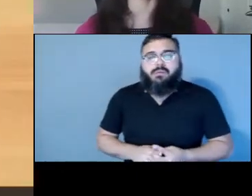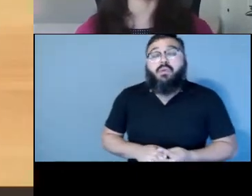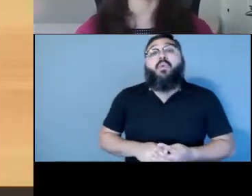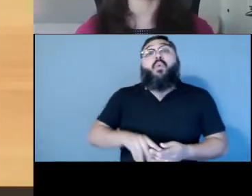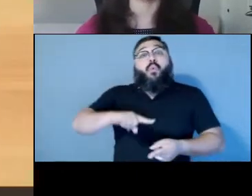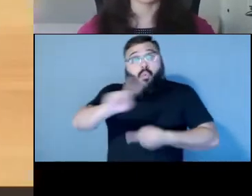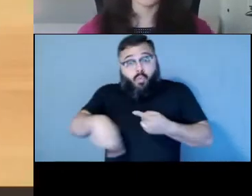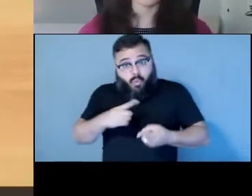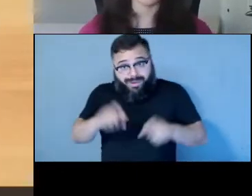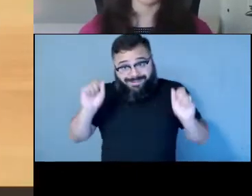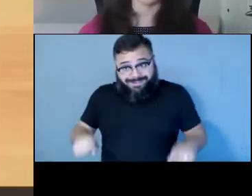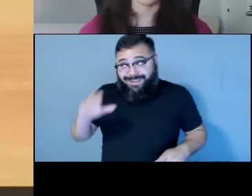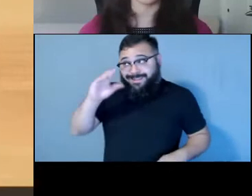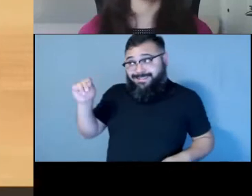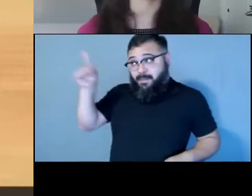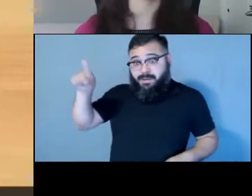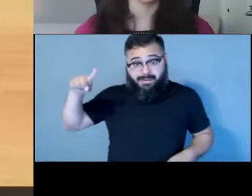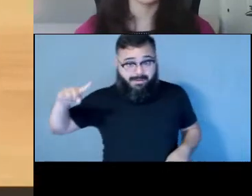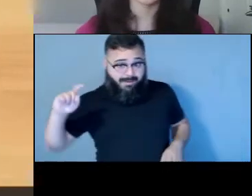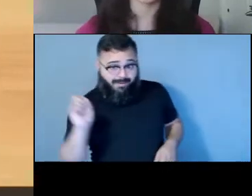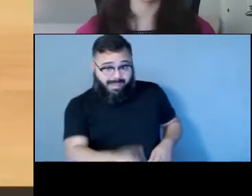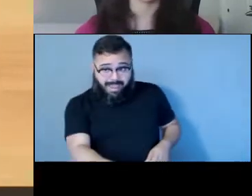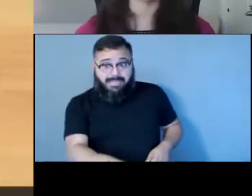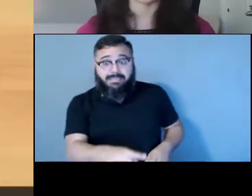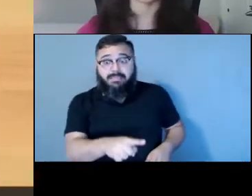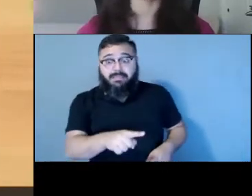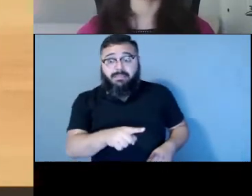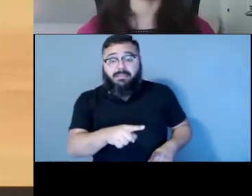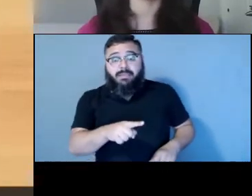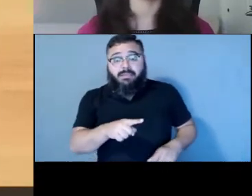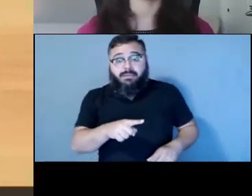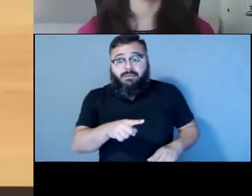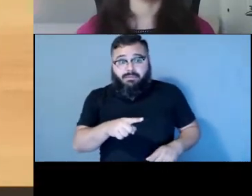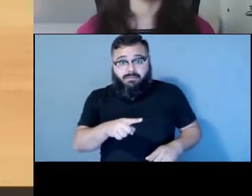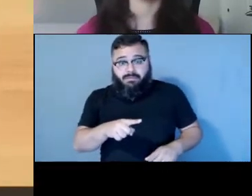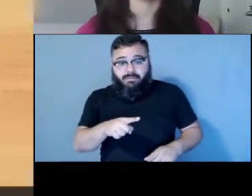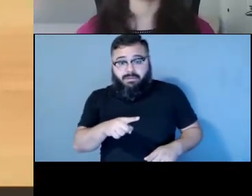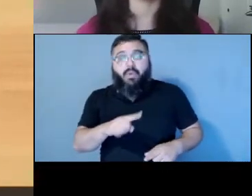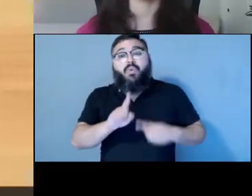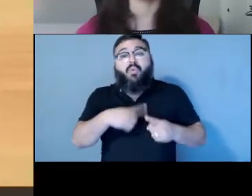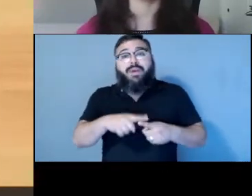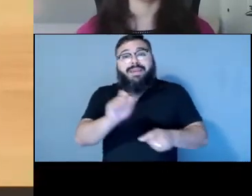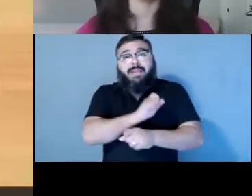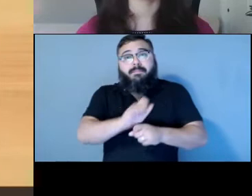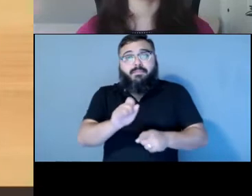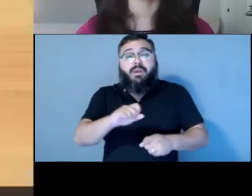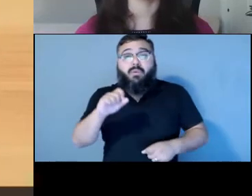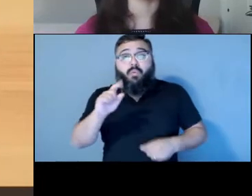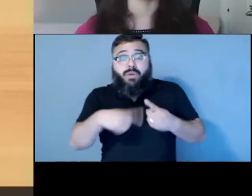can be the one that actually affirmatively goes forward and asks the employer if they need an accommodation,